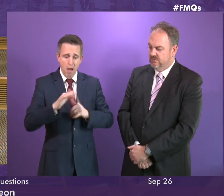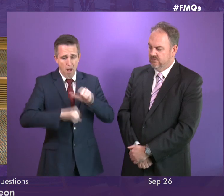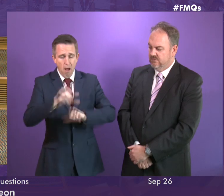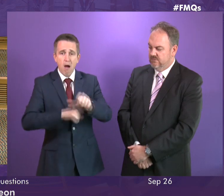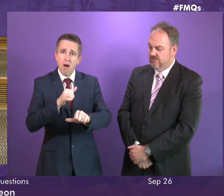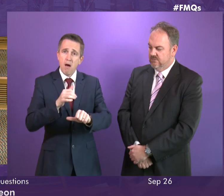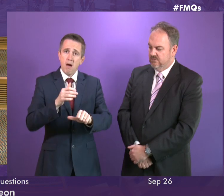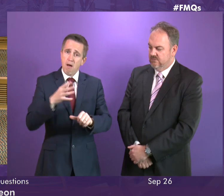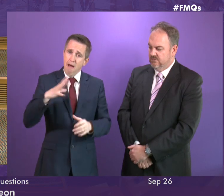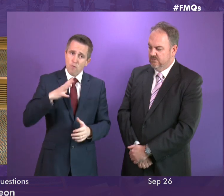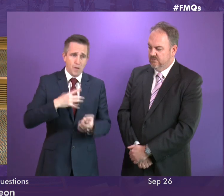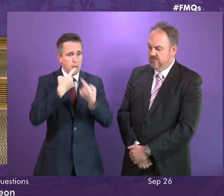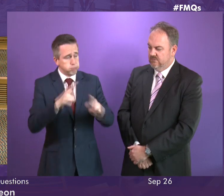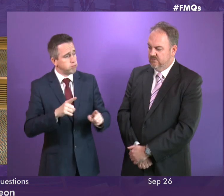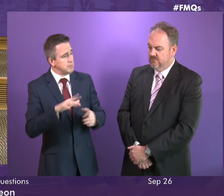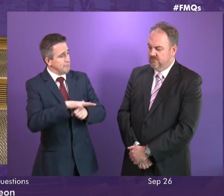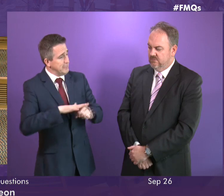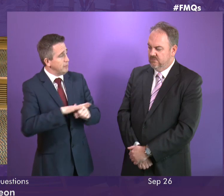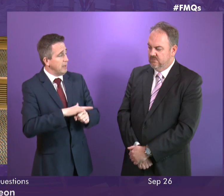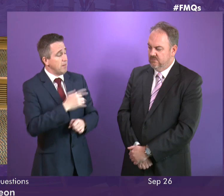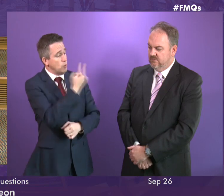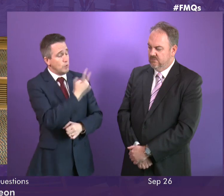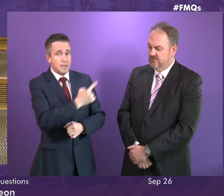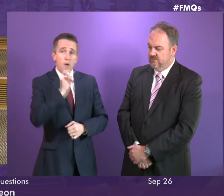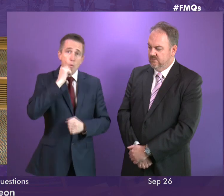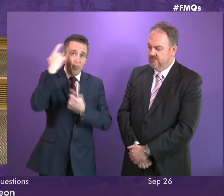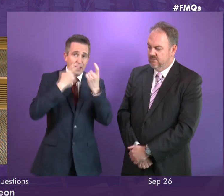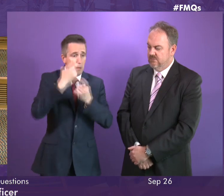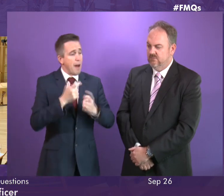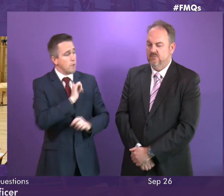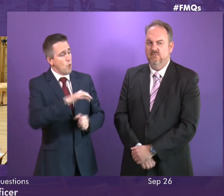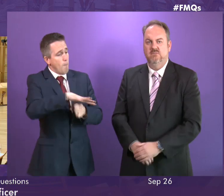now that I have done that, Jackson Carlaw will reflect on what he is saying.